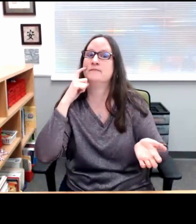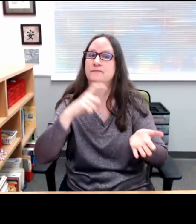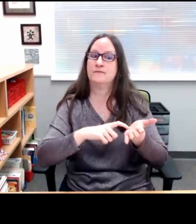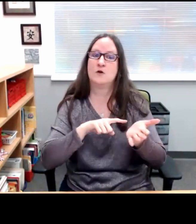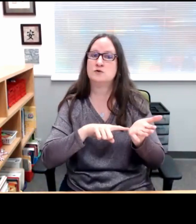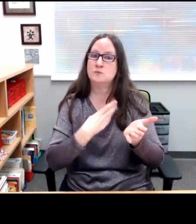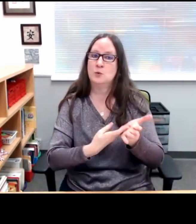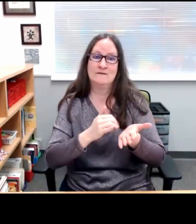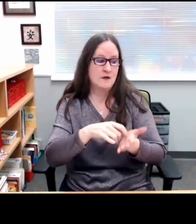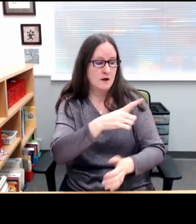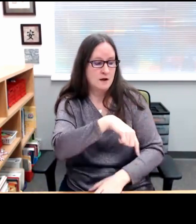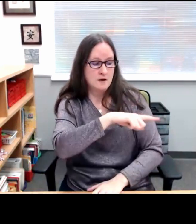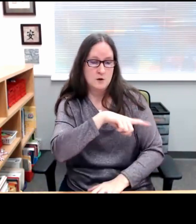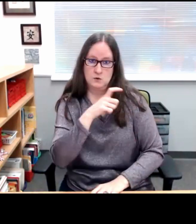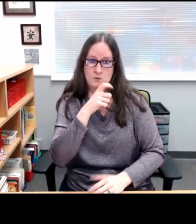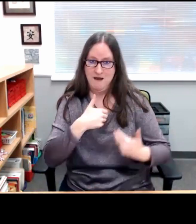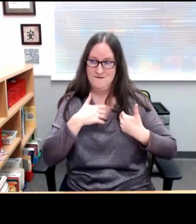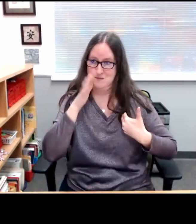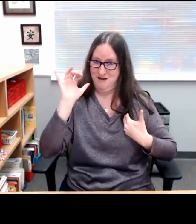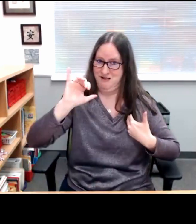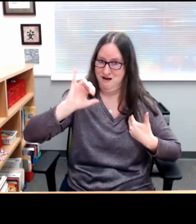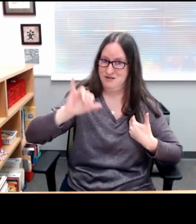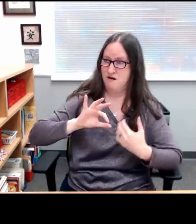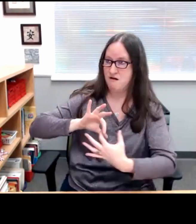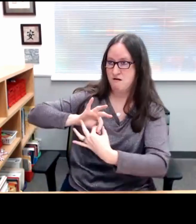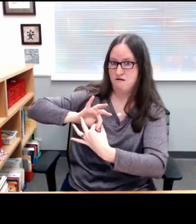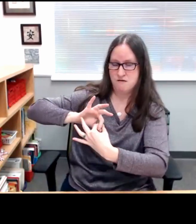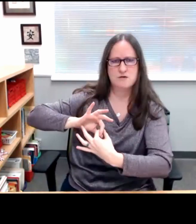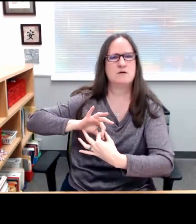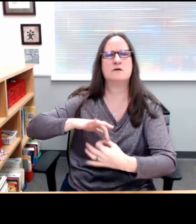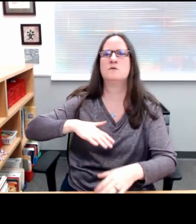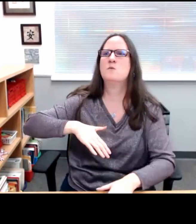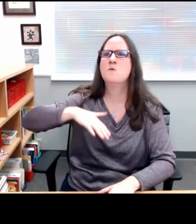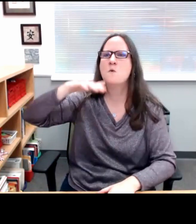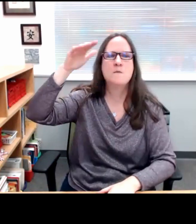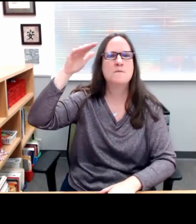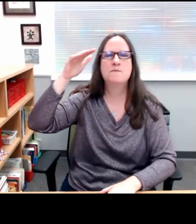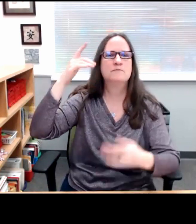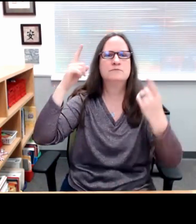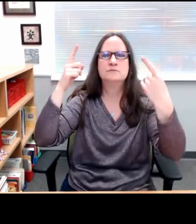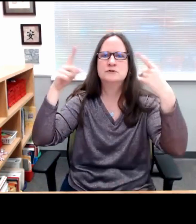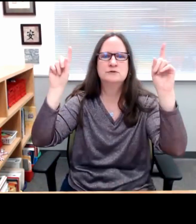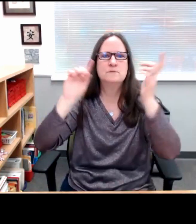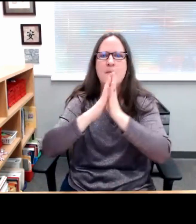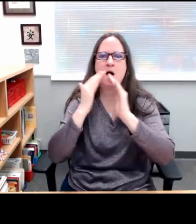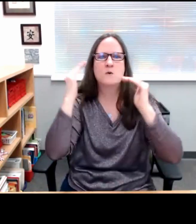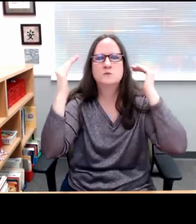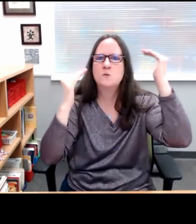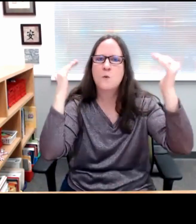making time for that. Those connections are so important and research has shown that when there's a connection like that and when there's a relationship